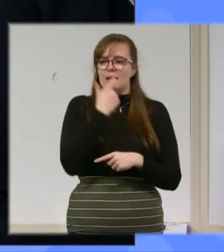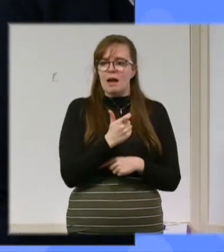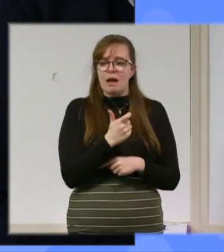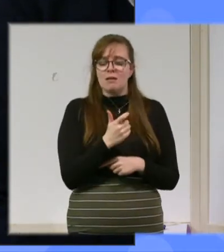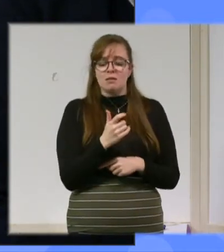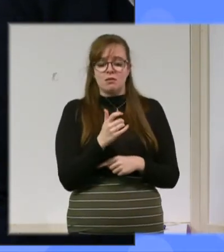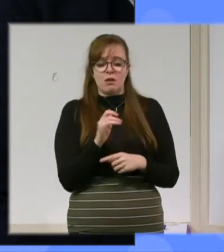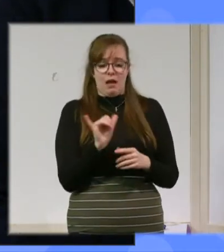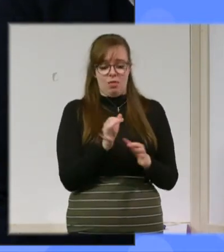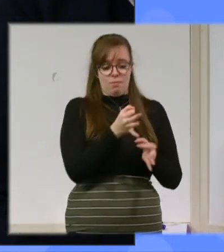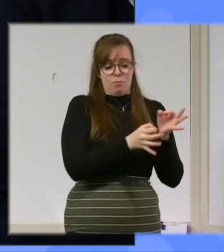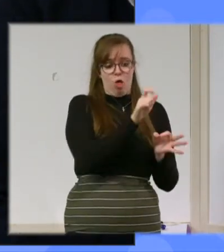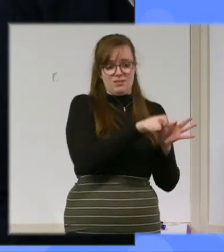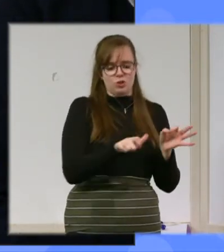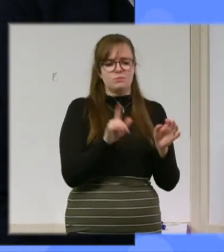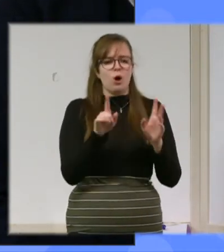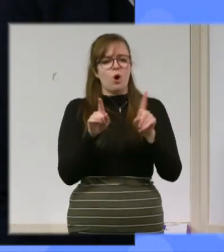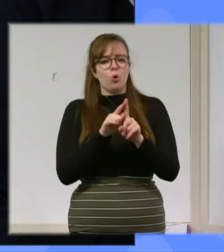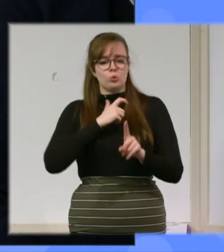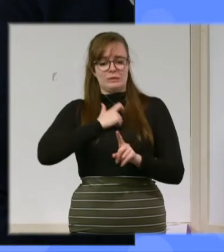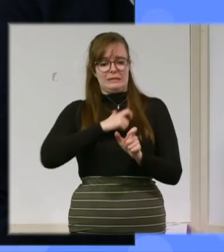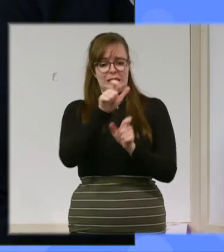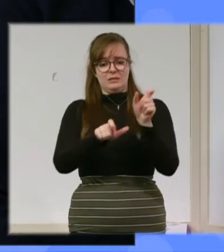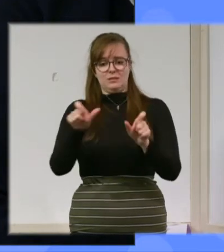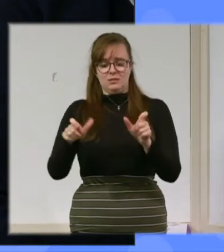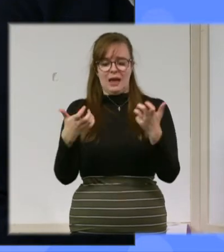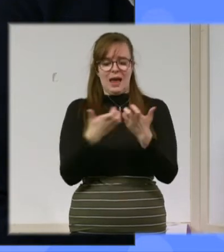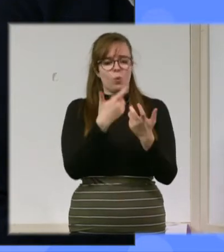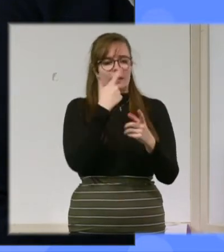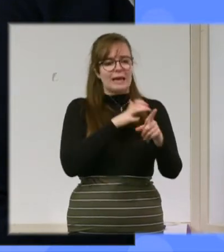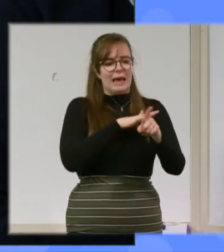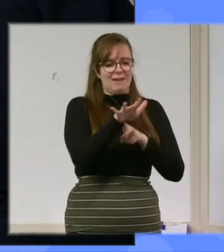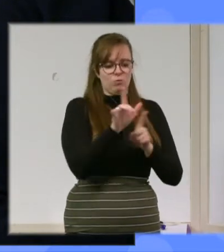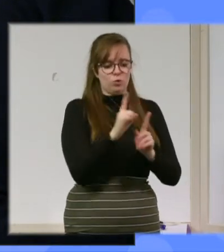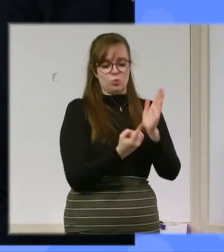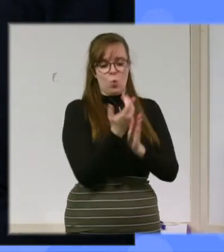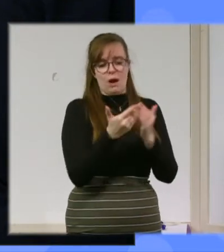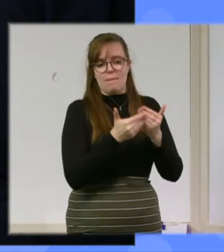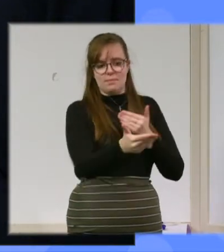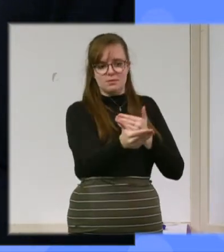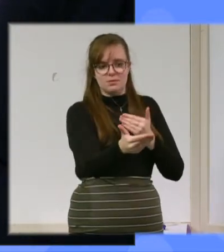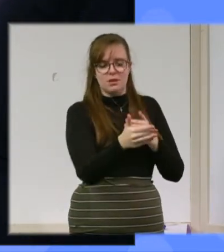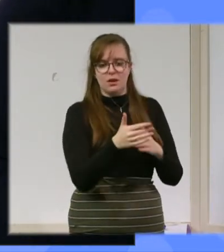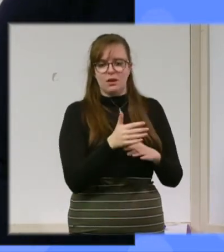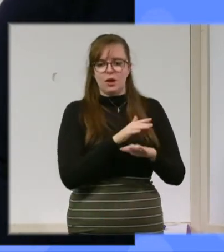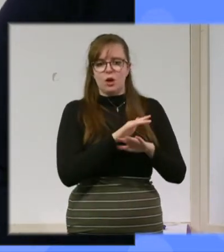they both were citizens and how we can influence that and and not be passive